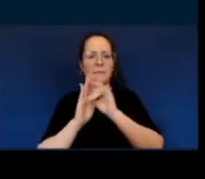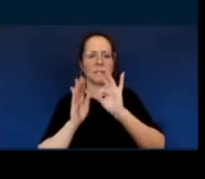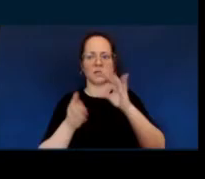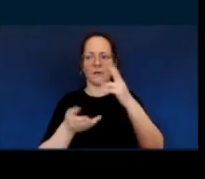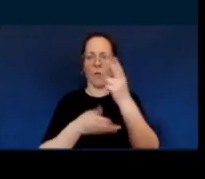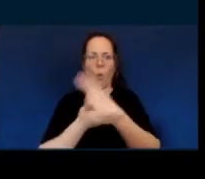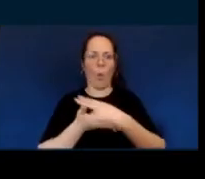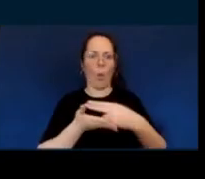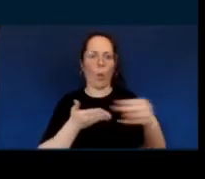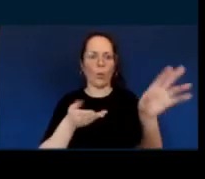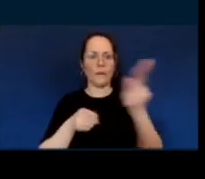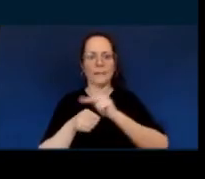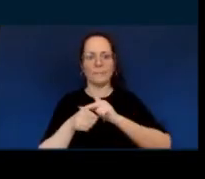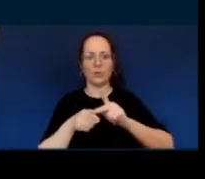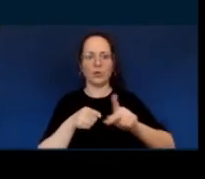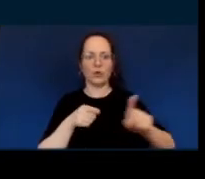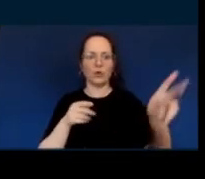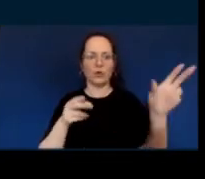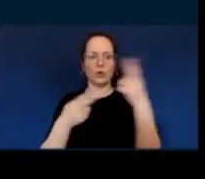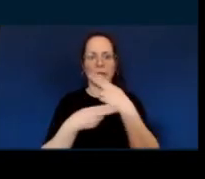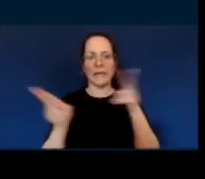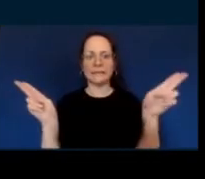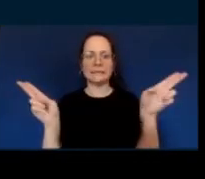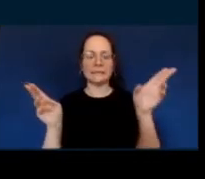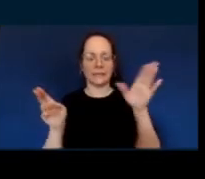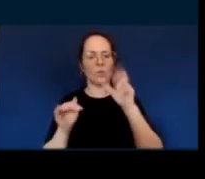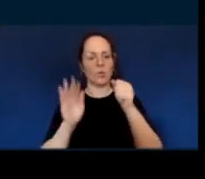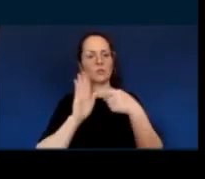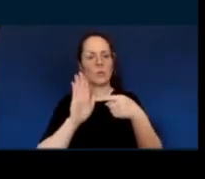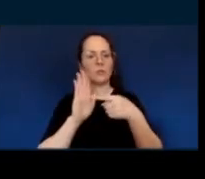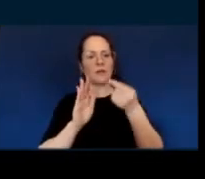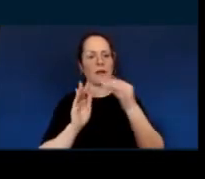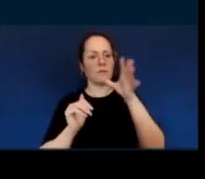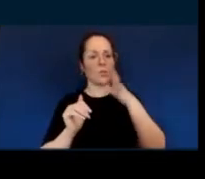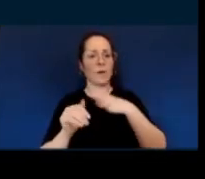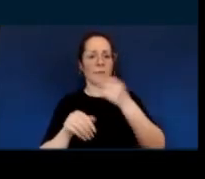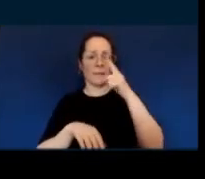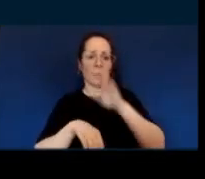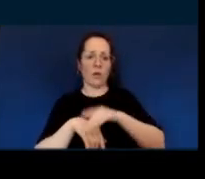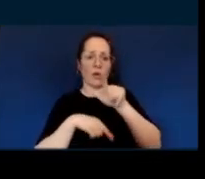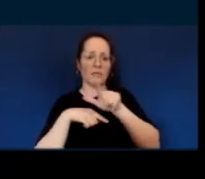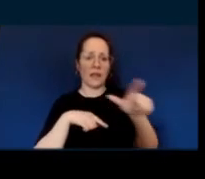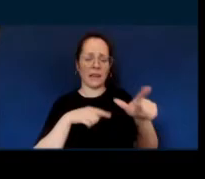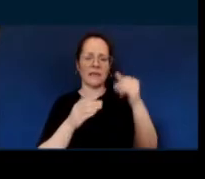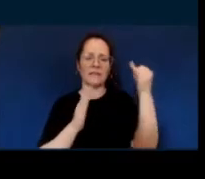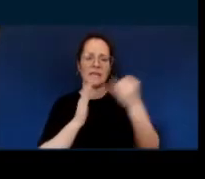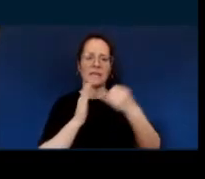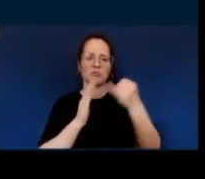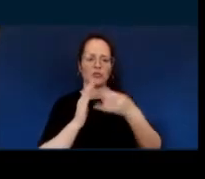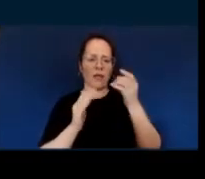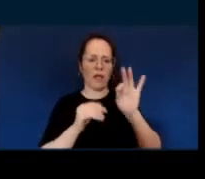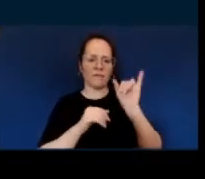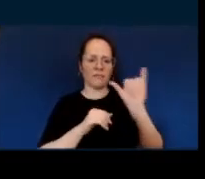INFLUENCE ACCEPTED MOST REPRESENTING WOMEN. ON THE LEFT IS AN ILLUSTRATION OF THE TERRA FINDING EXTREMES OF